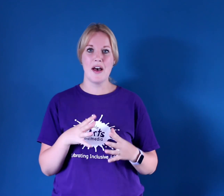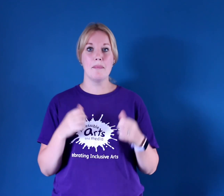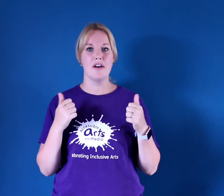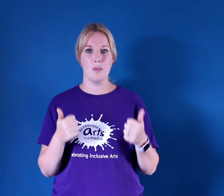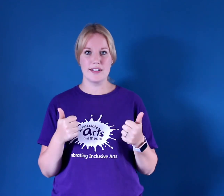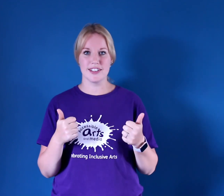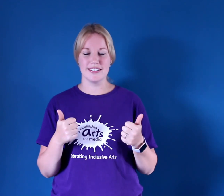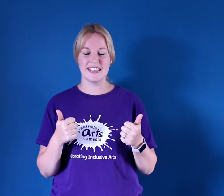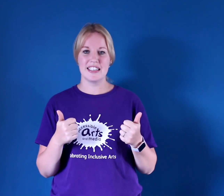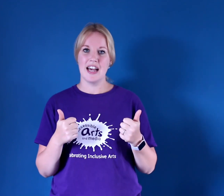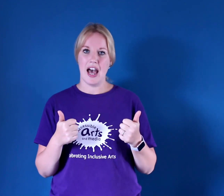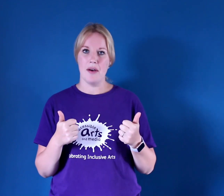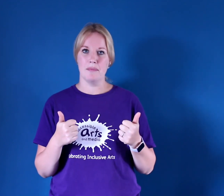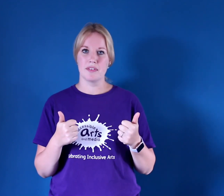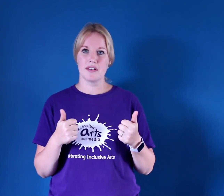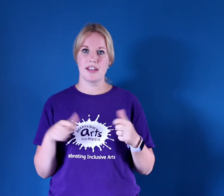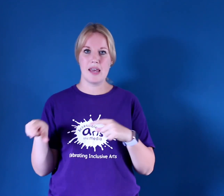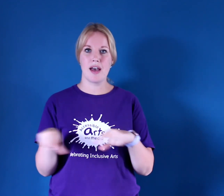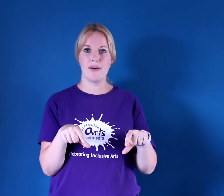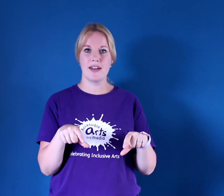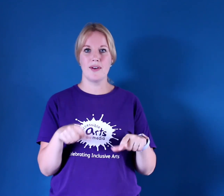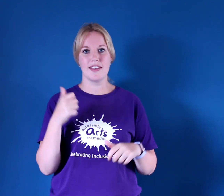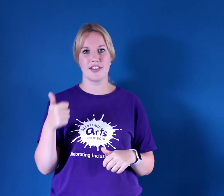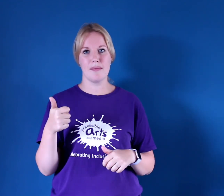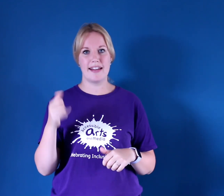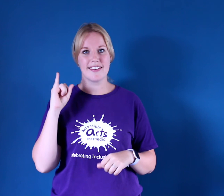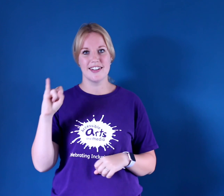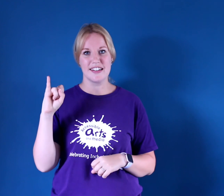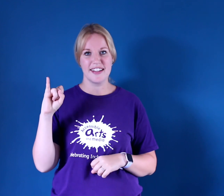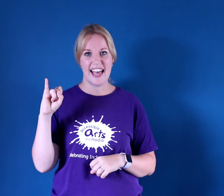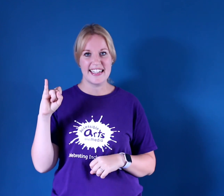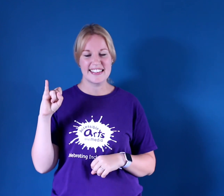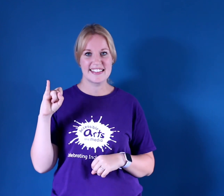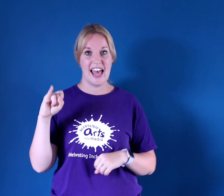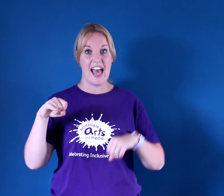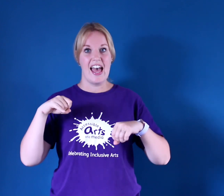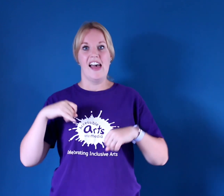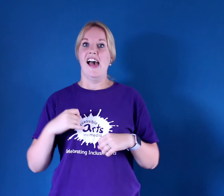But well done. Keep going with your thumb hands and your little hands.